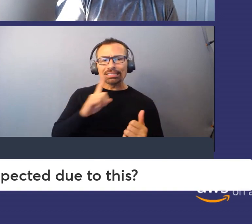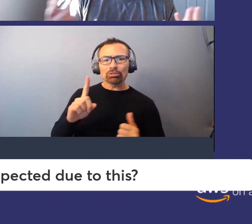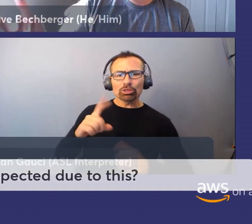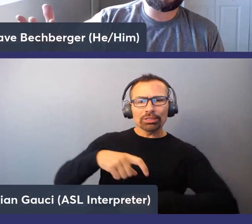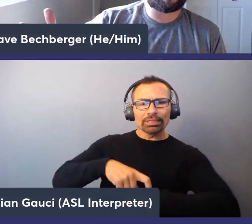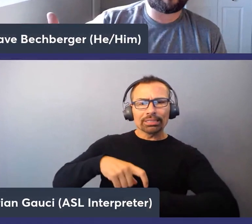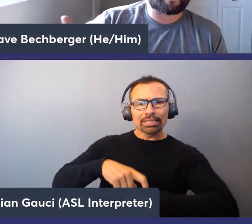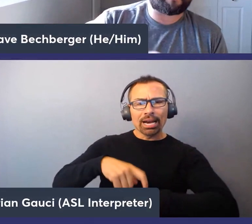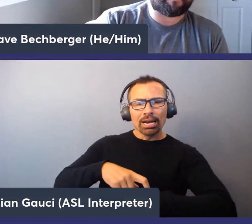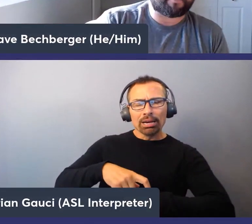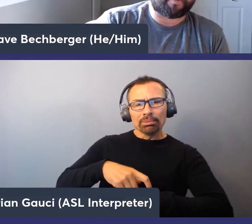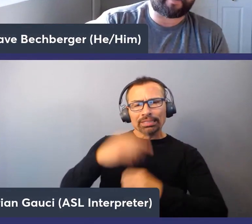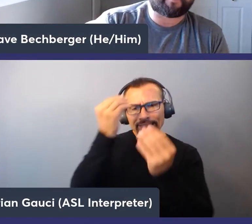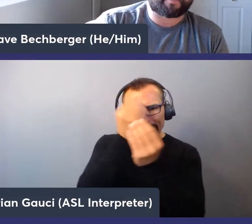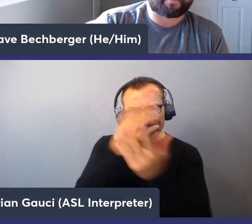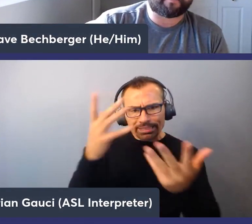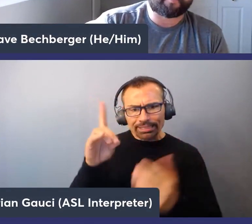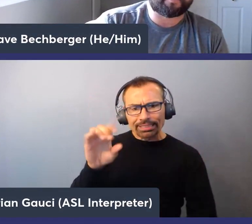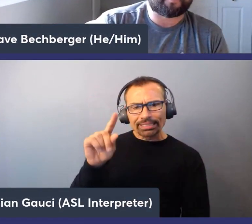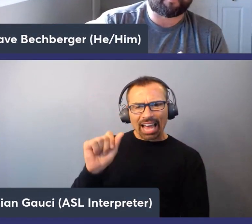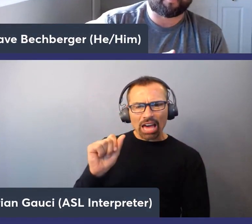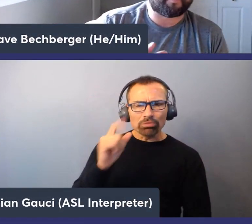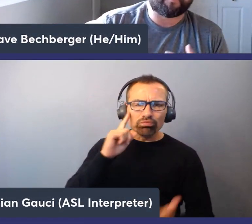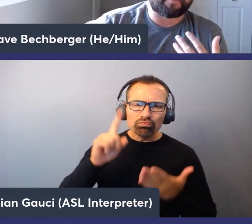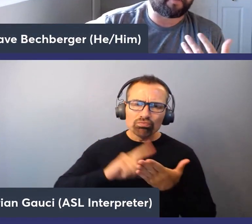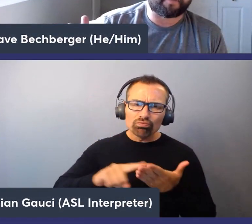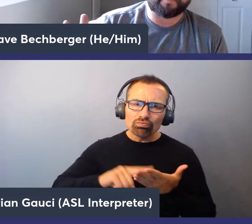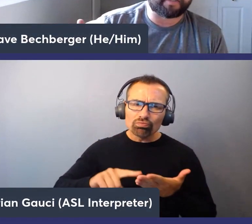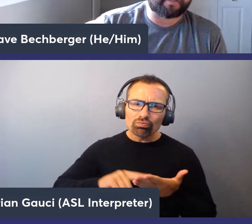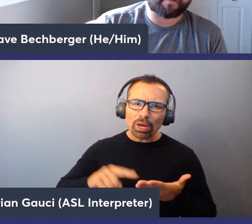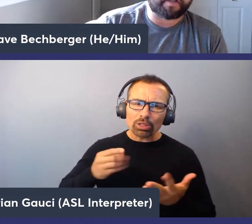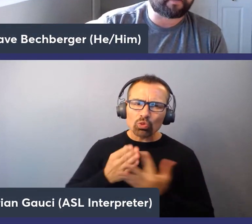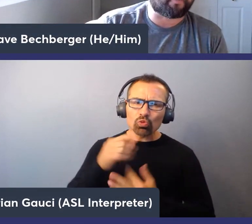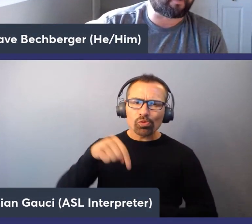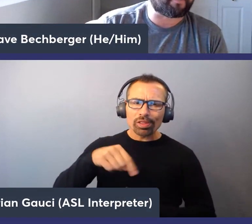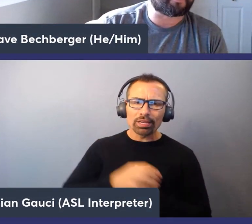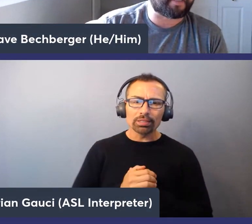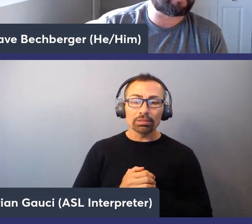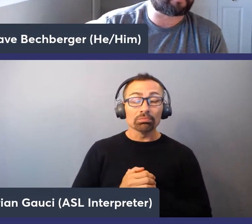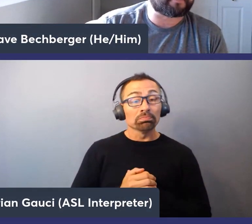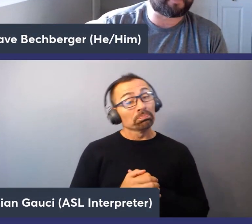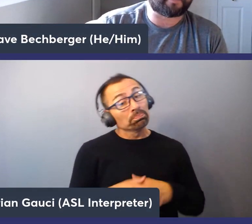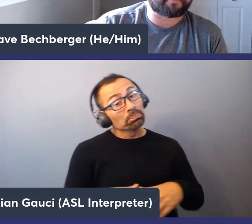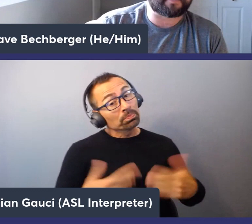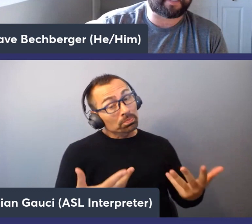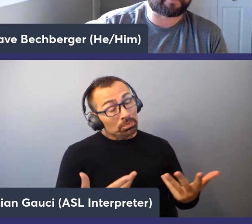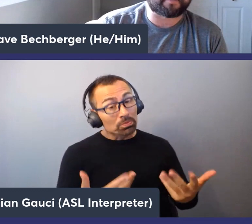I mean, a lot of our customers that we're working with are using this for realtime sorts of data transactionals,